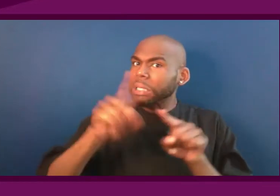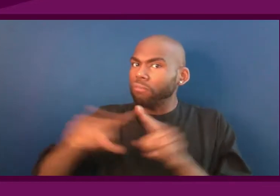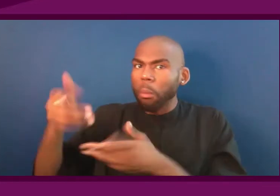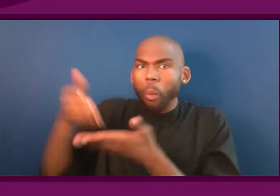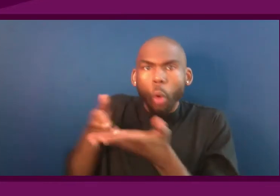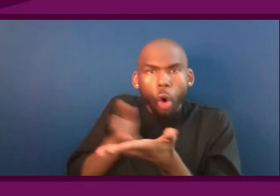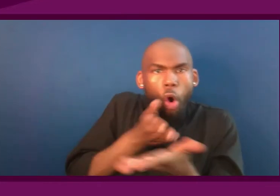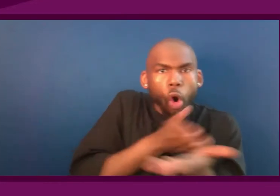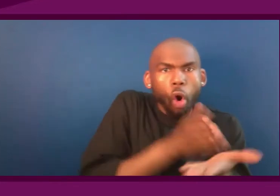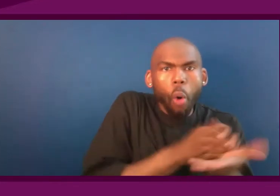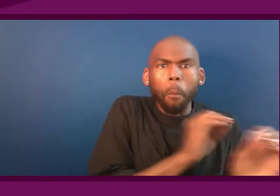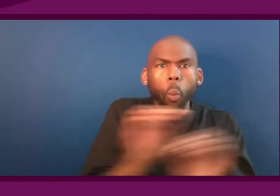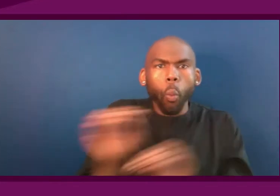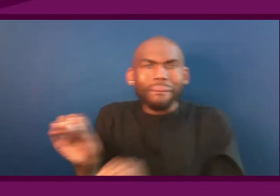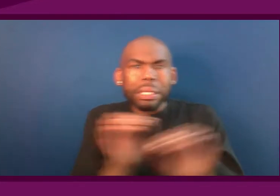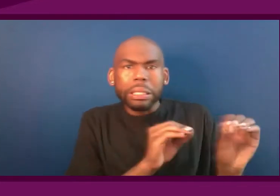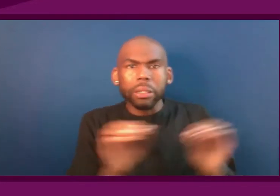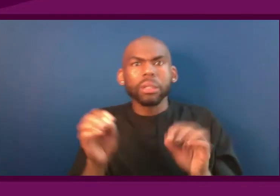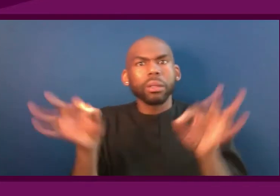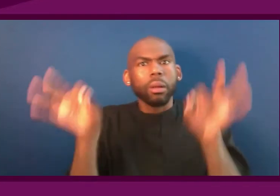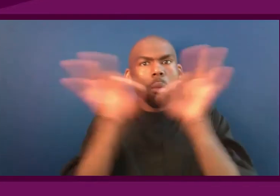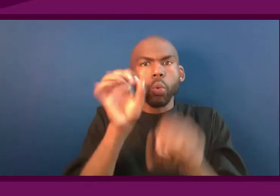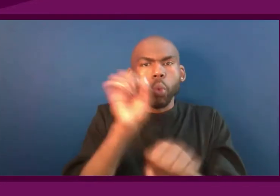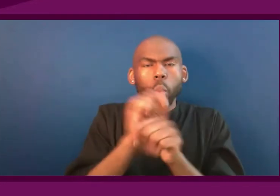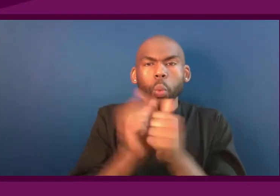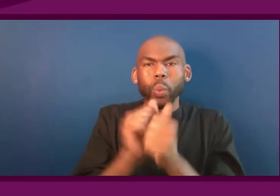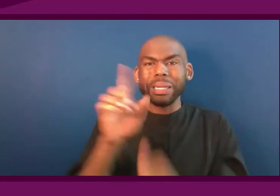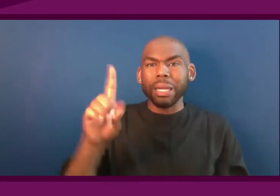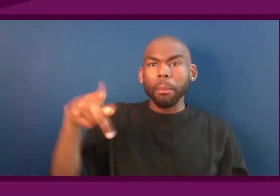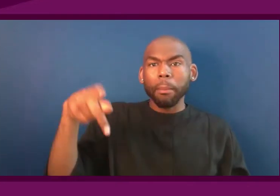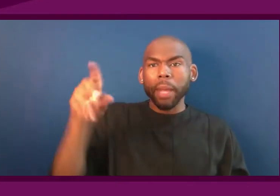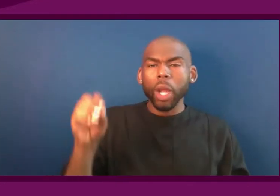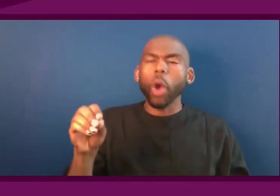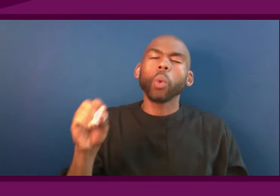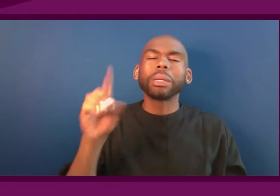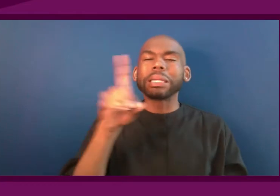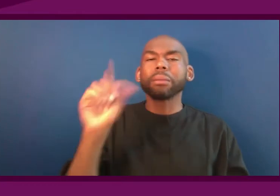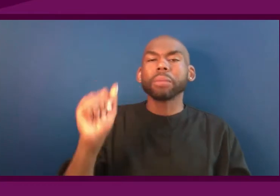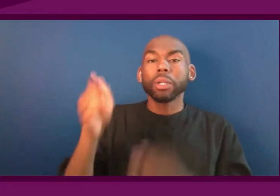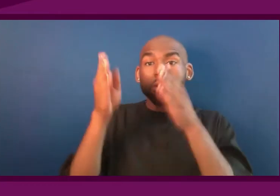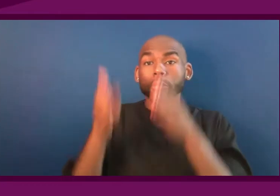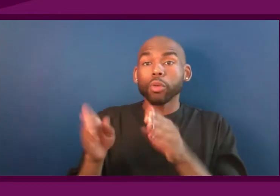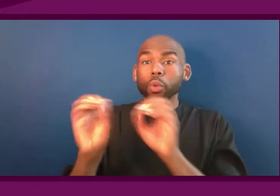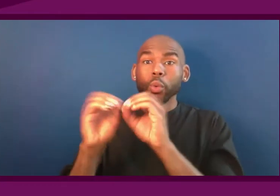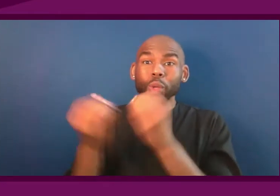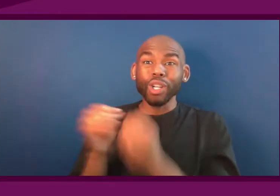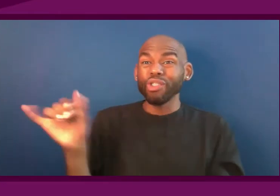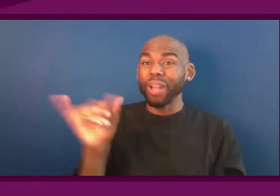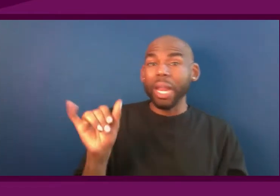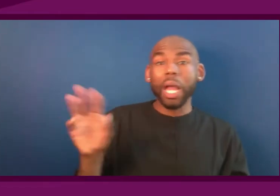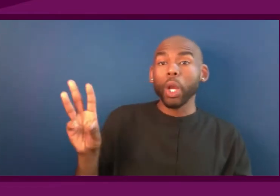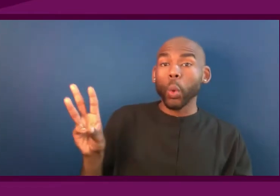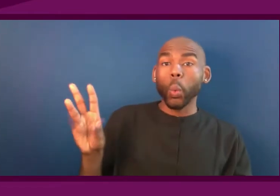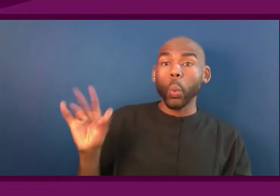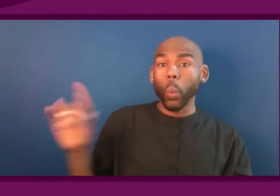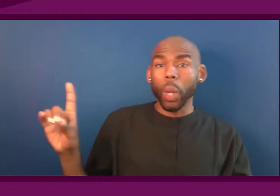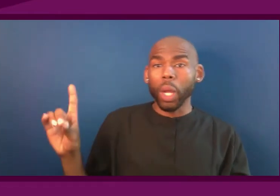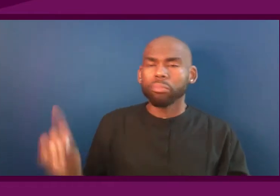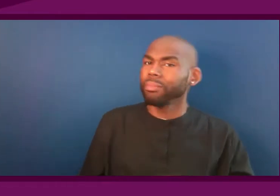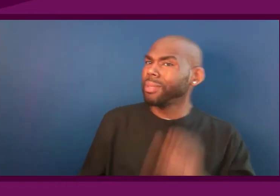In all social justice movements, I feel like there is no movement without including... Like in the Black Lives Matter movement, there's no movement without including